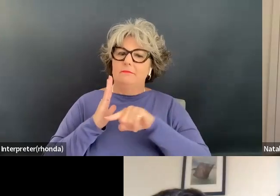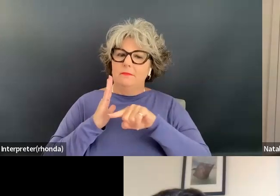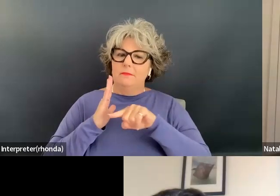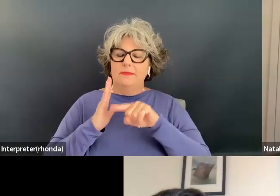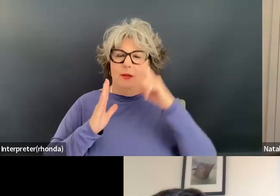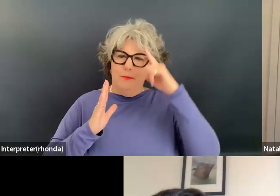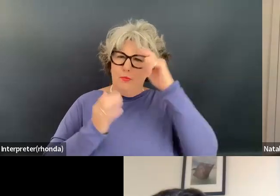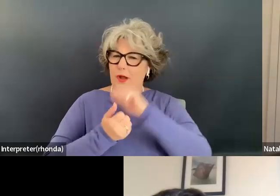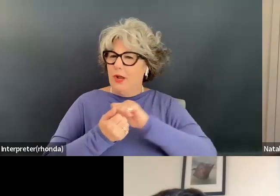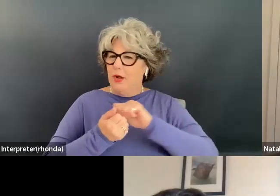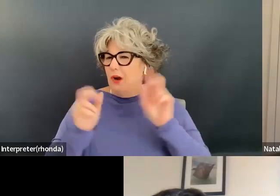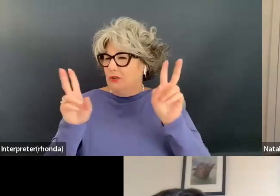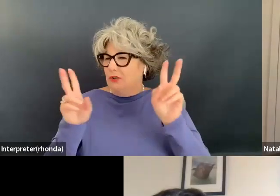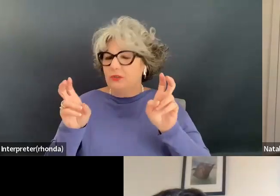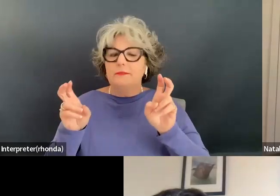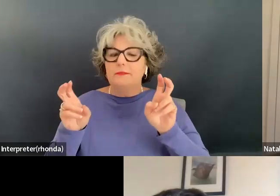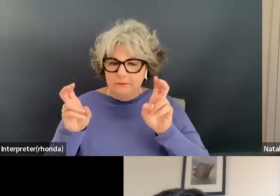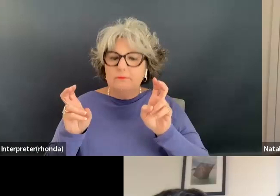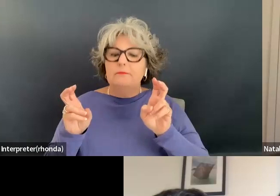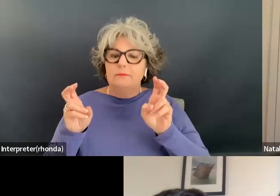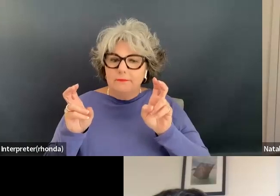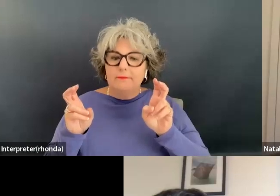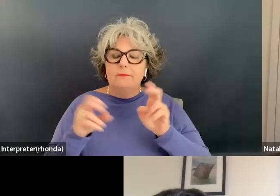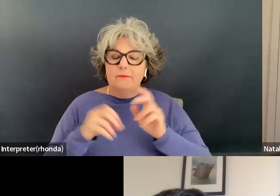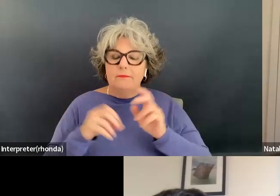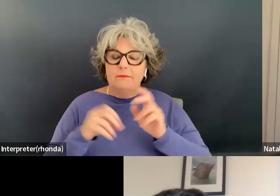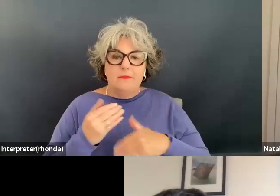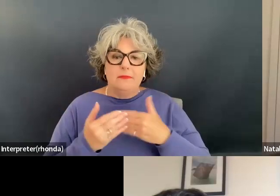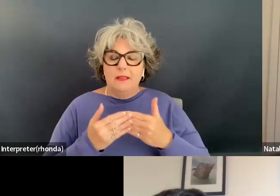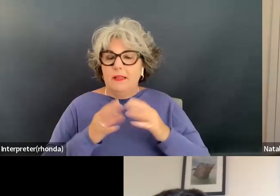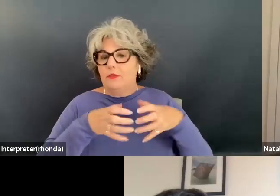So, like the regime and the people who support the regime,